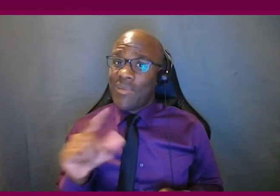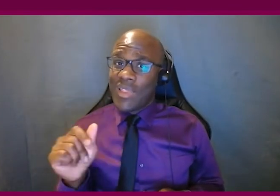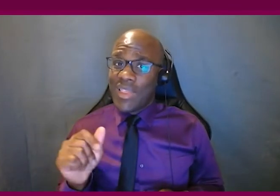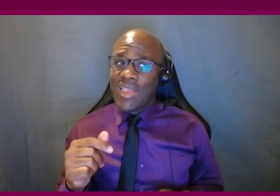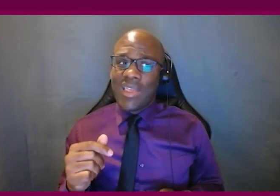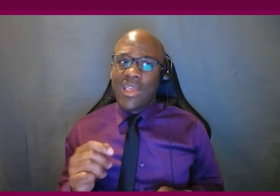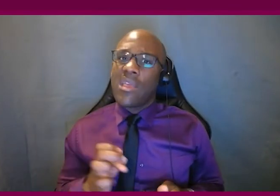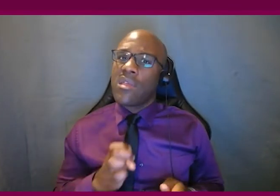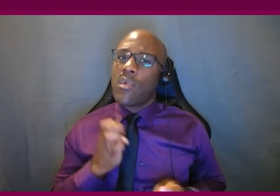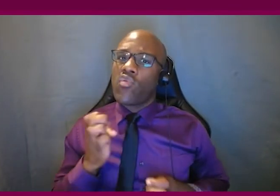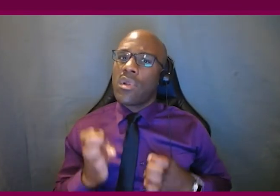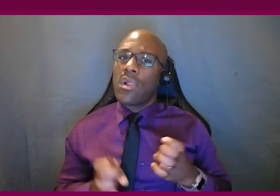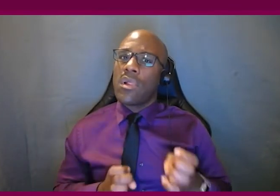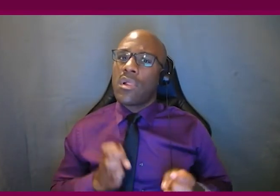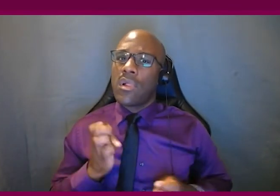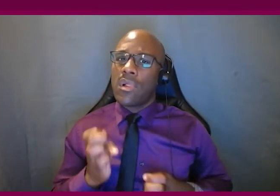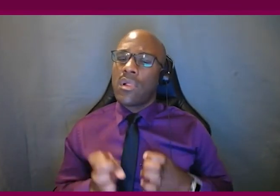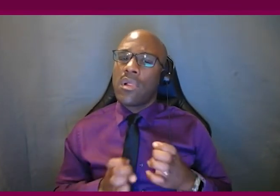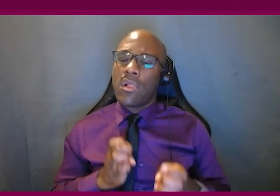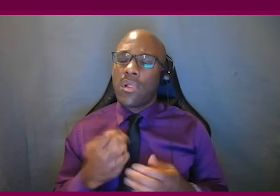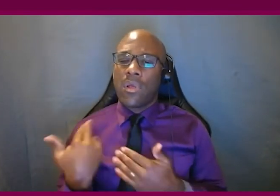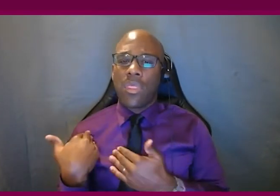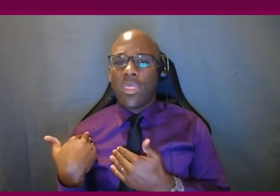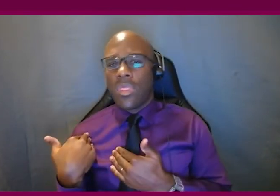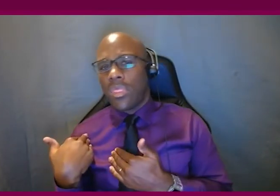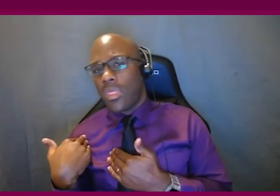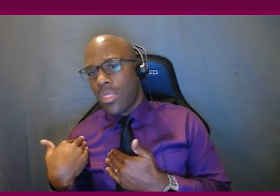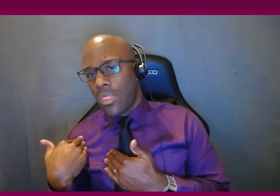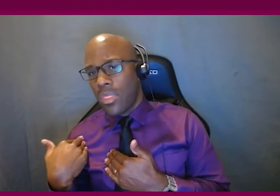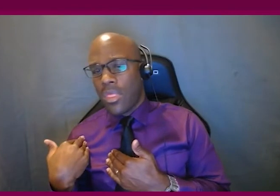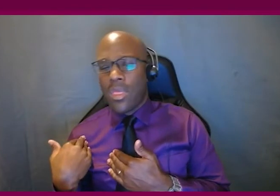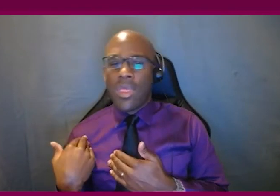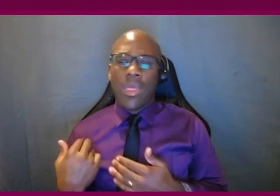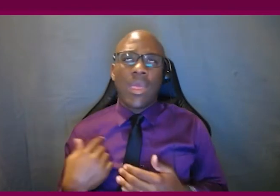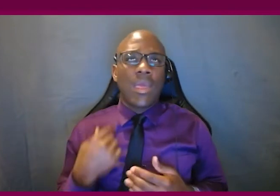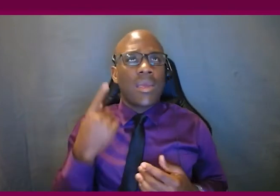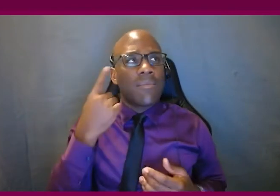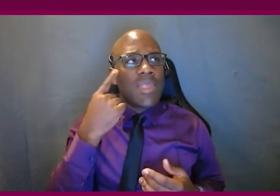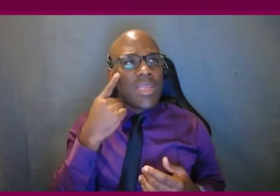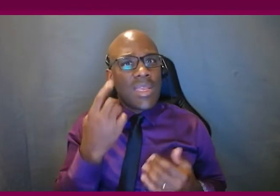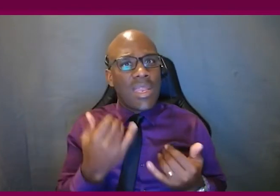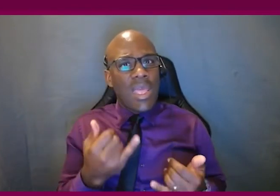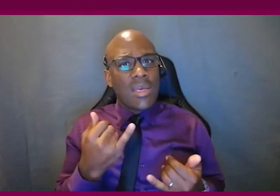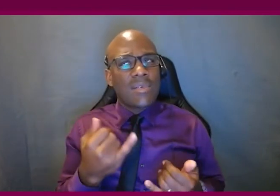isolation, a sense that you are not considered or not thought of.